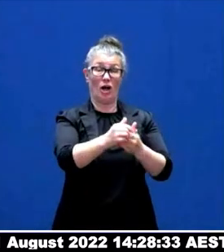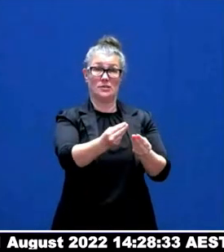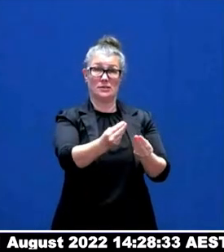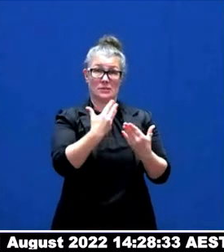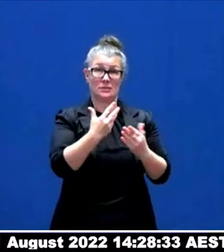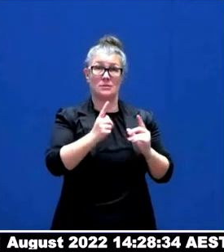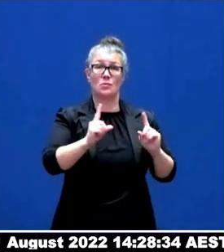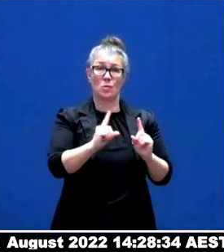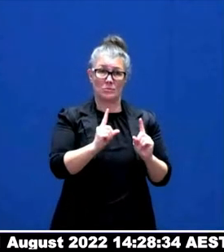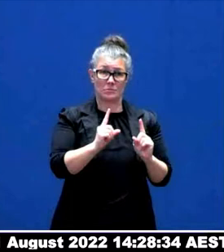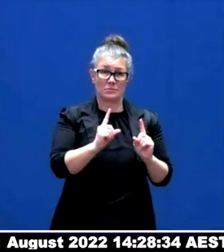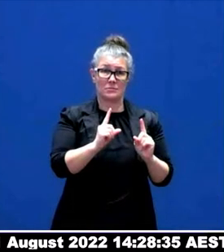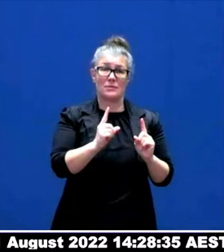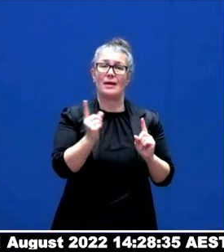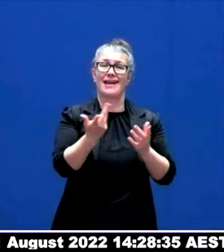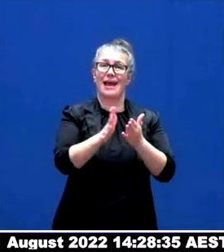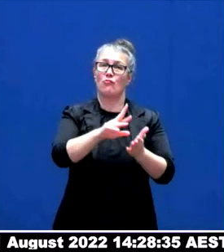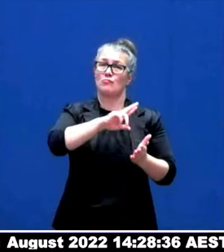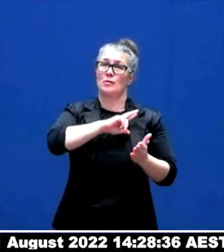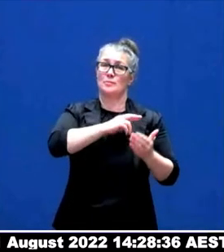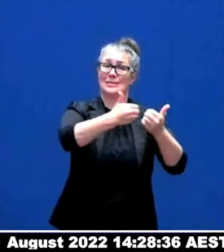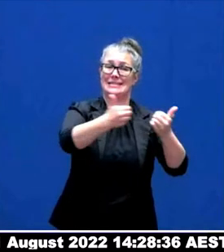separation of the responsibilities between the states and the Commonwealth.